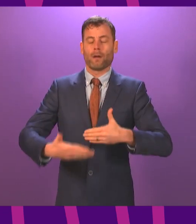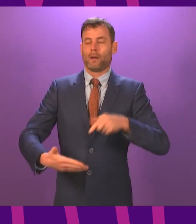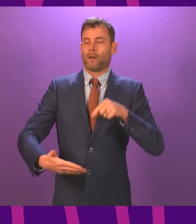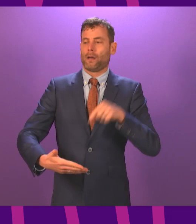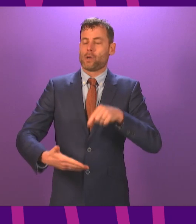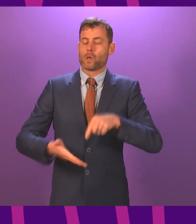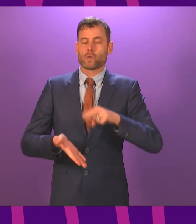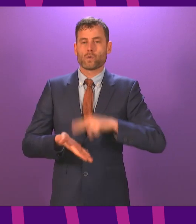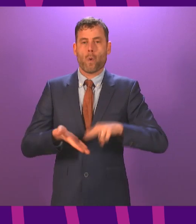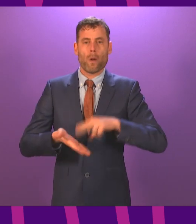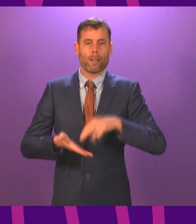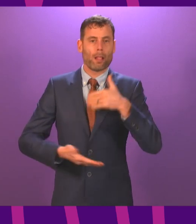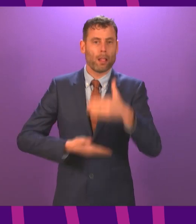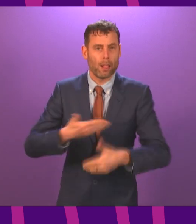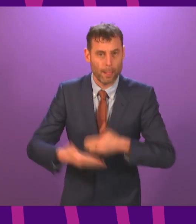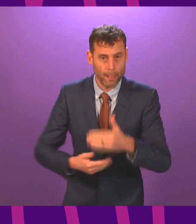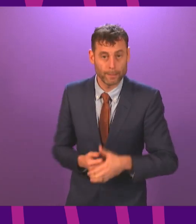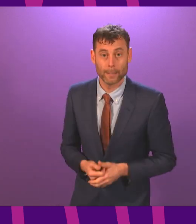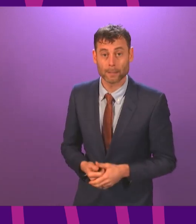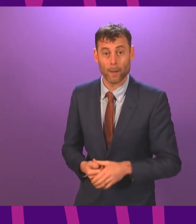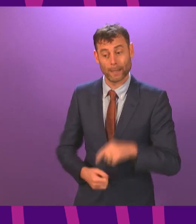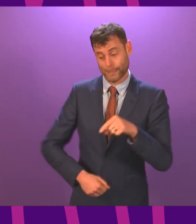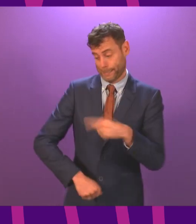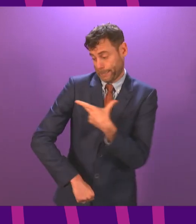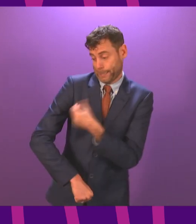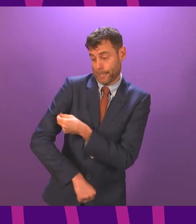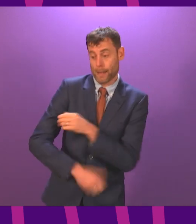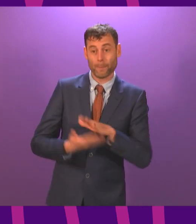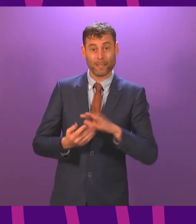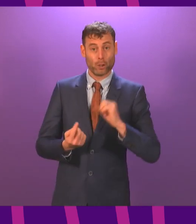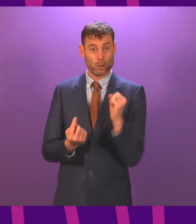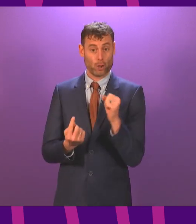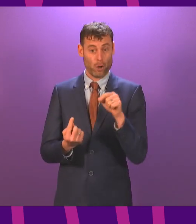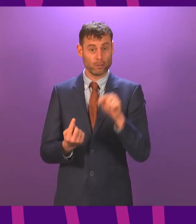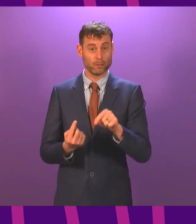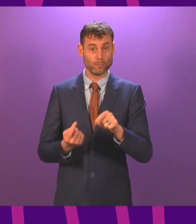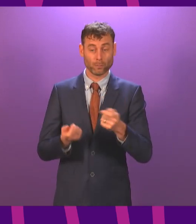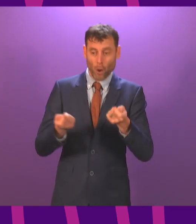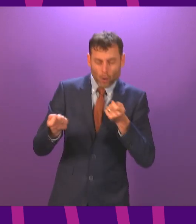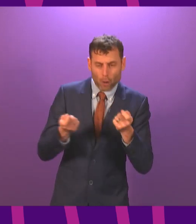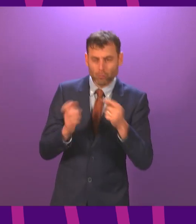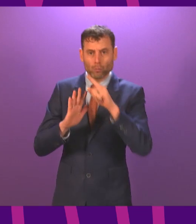pattern of life, which means that a possible route out of pandemic for Scotland is in sight.